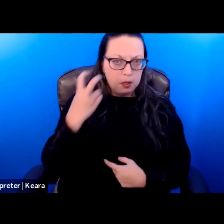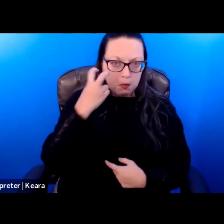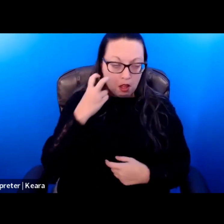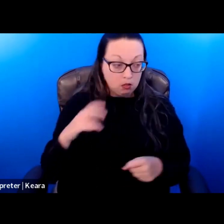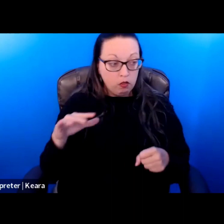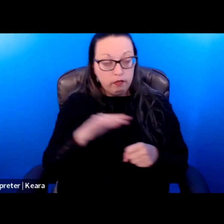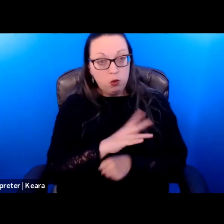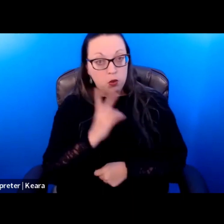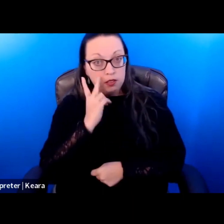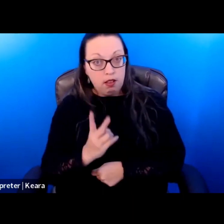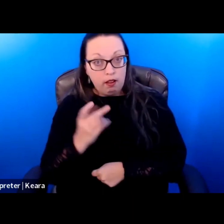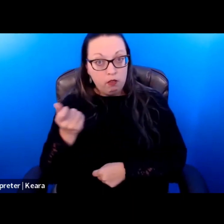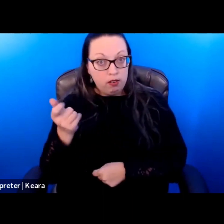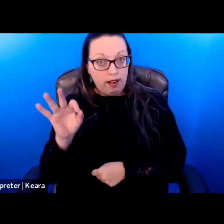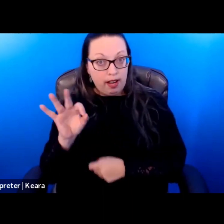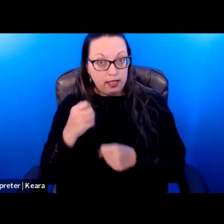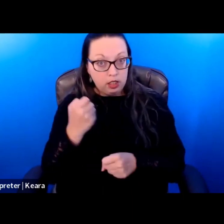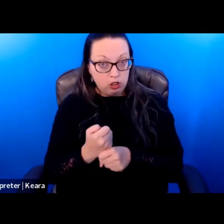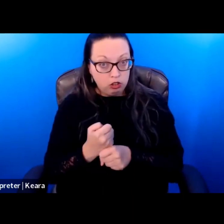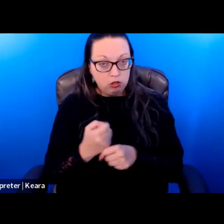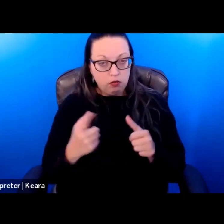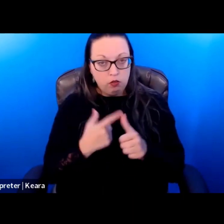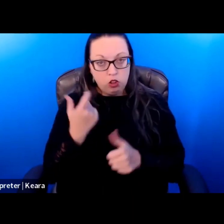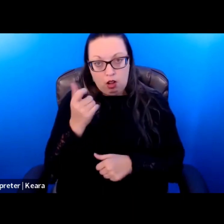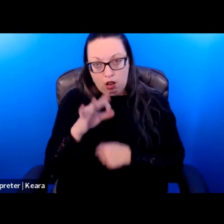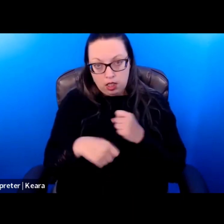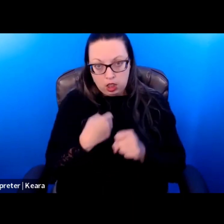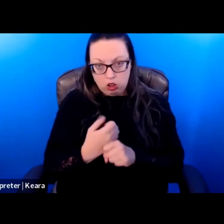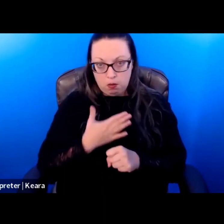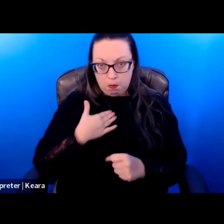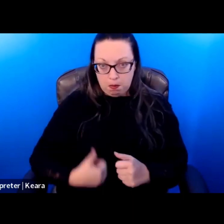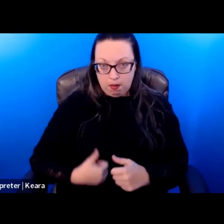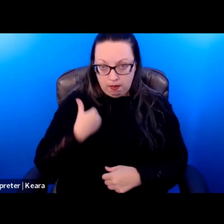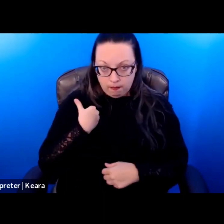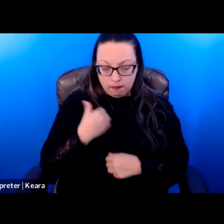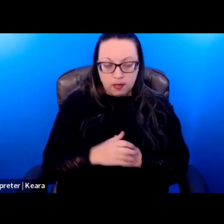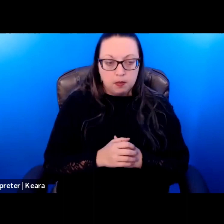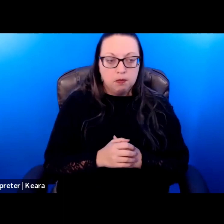For 19 years, first 19 years of my life, I went off to college.